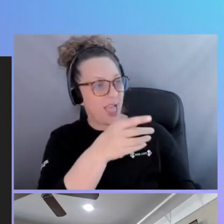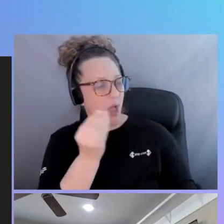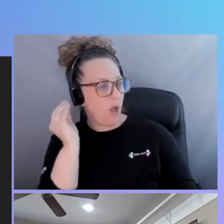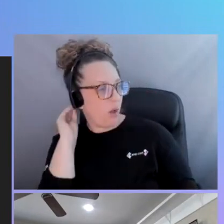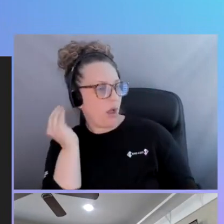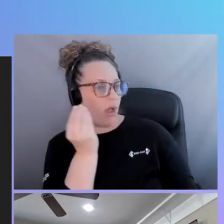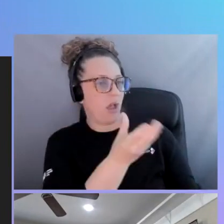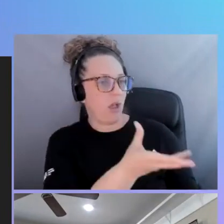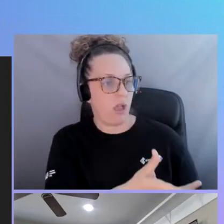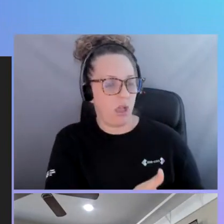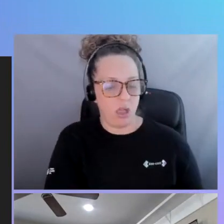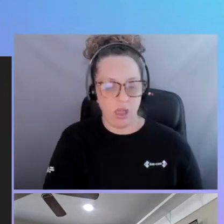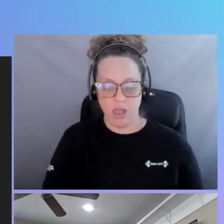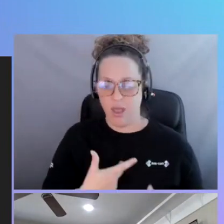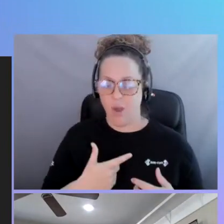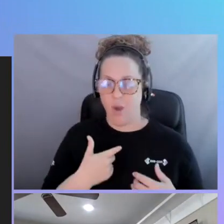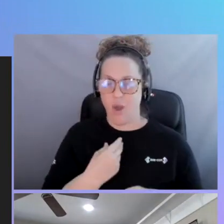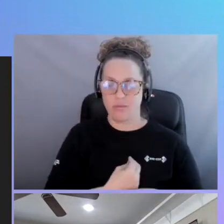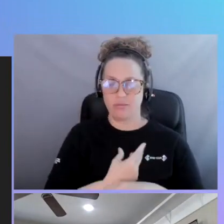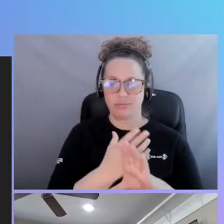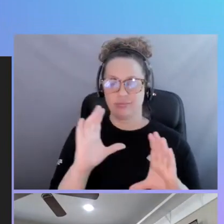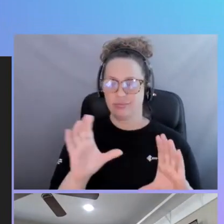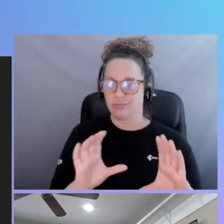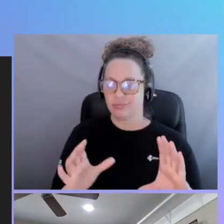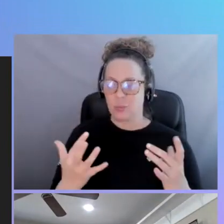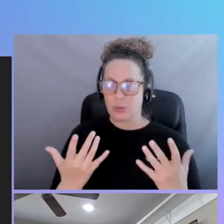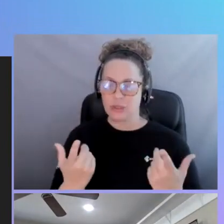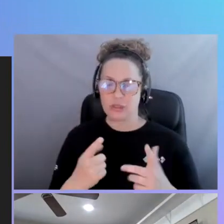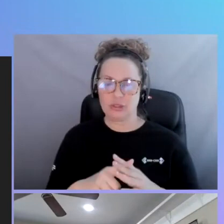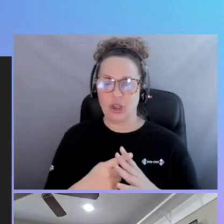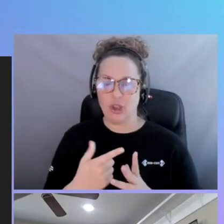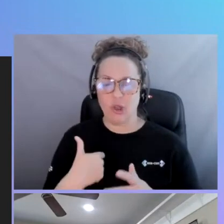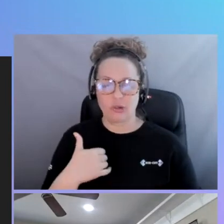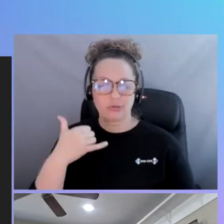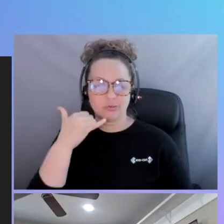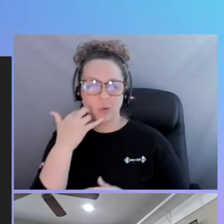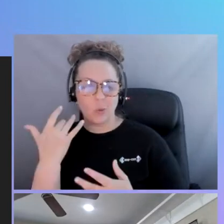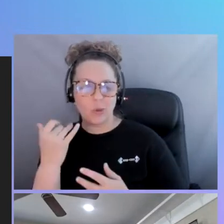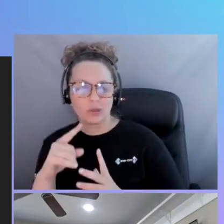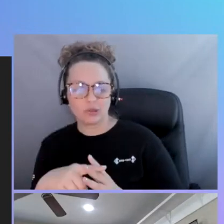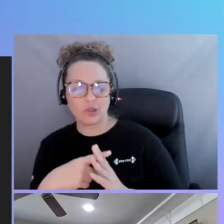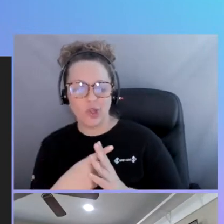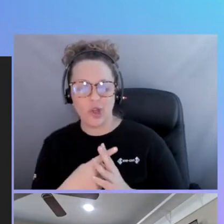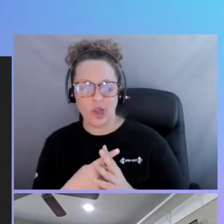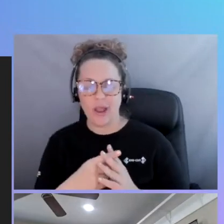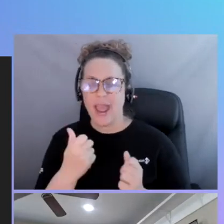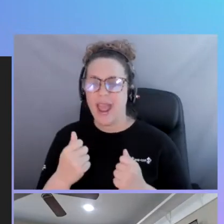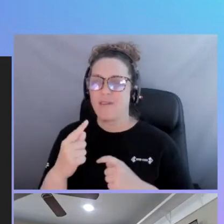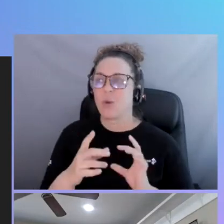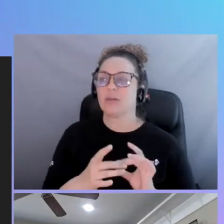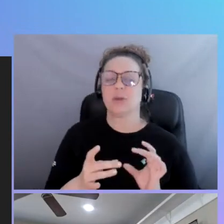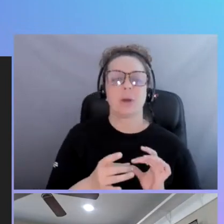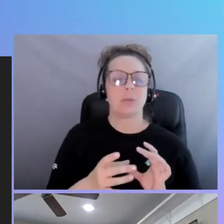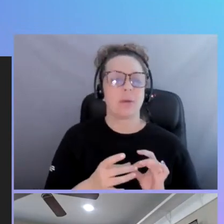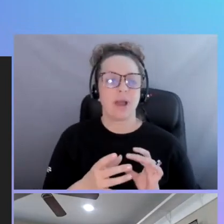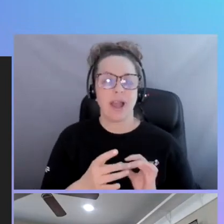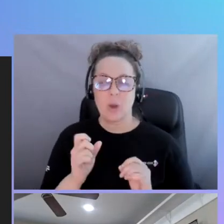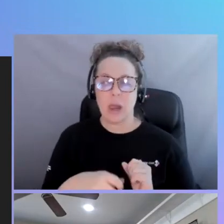in a call waiting to start. You may have a conversation with some of the early participants, and you may get a minute to get